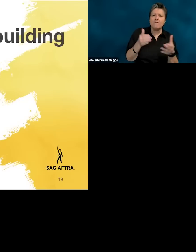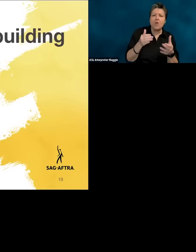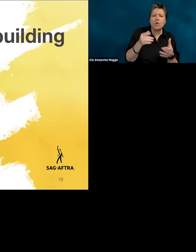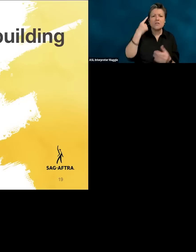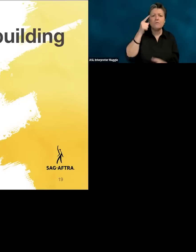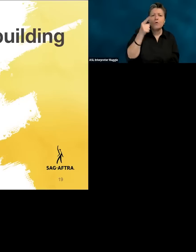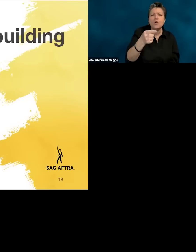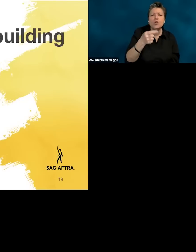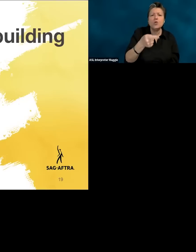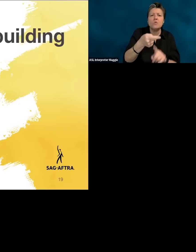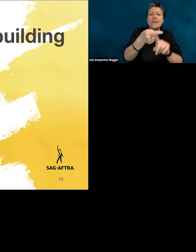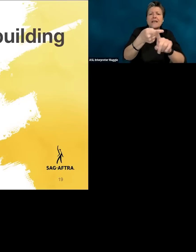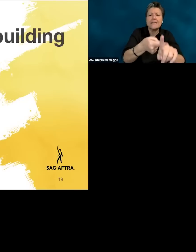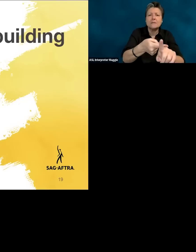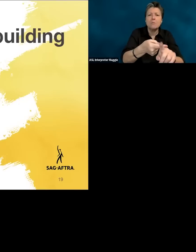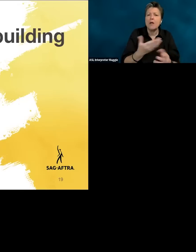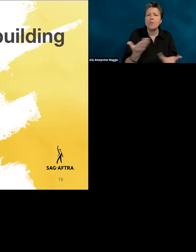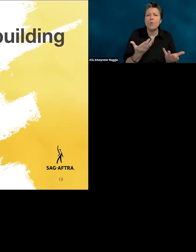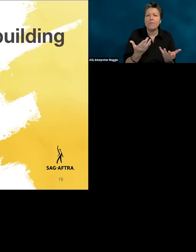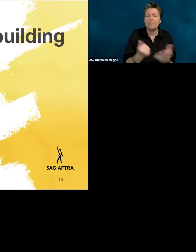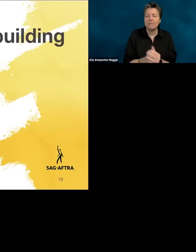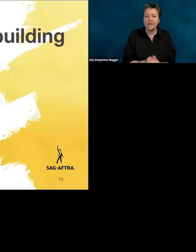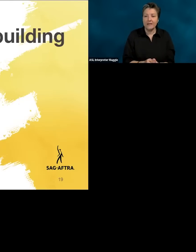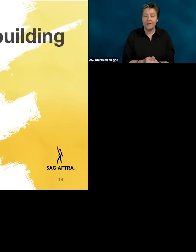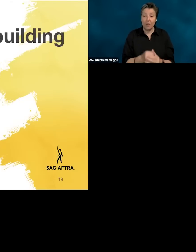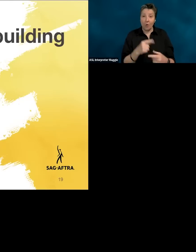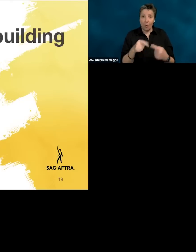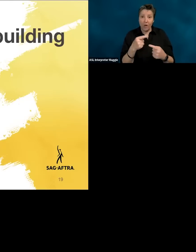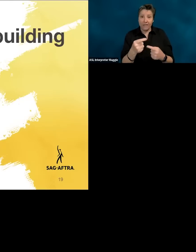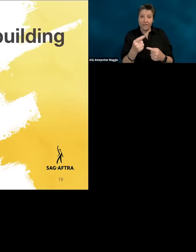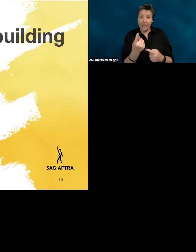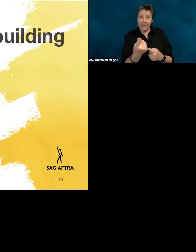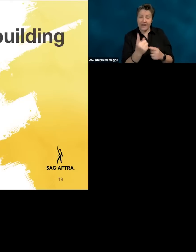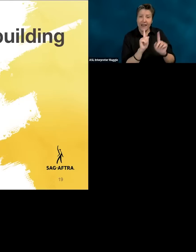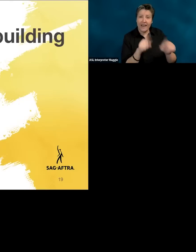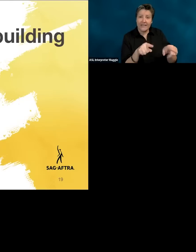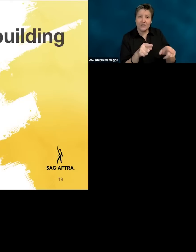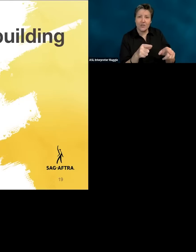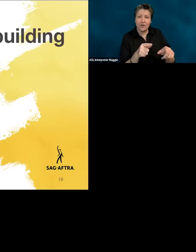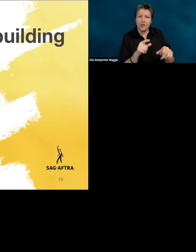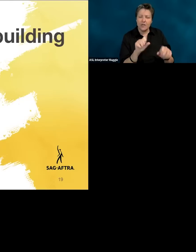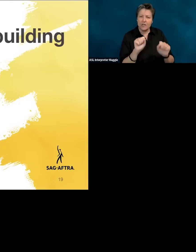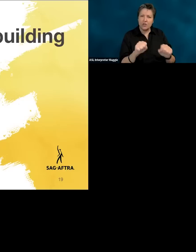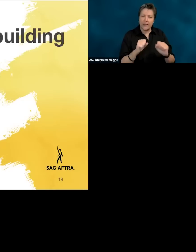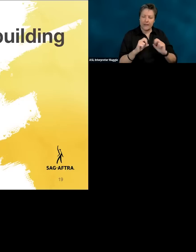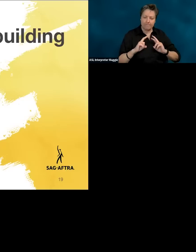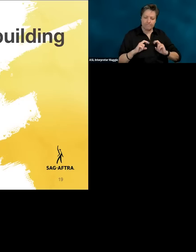Now when they're answering, I want you to ask yourself, "How can I support this person? Is there someone I can connect them with?